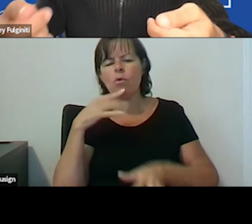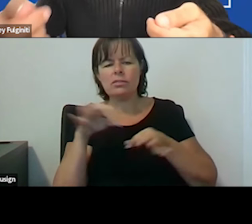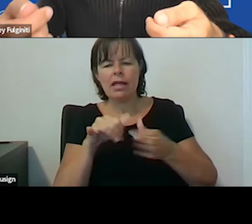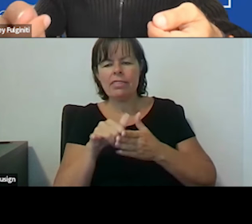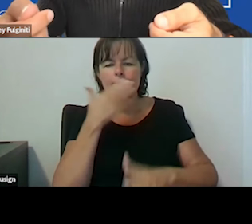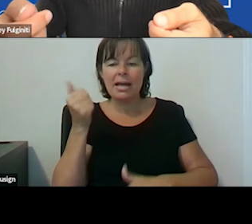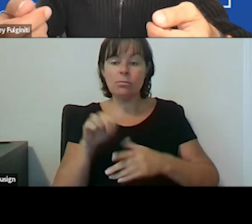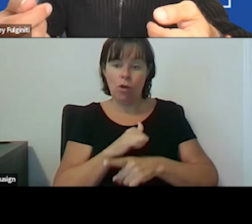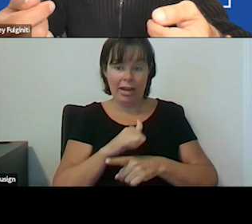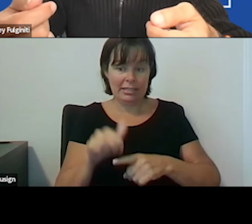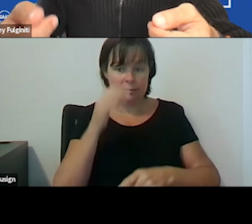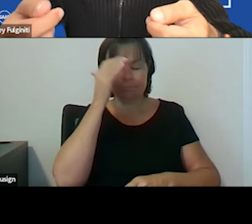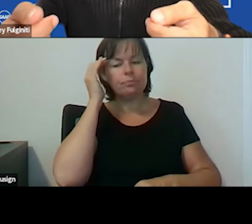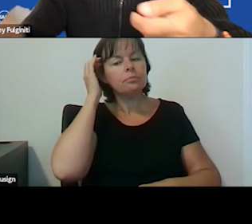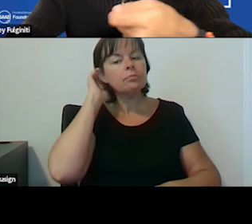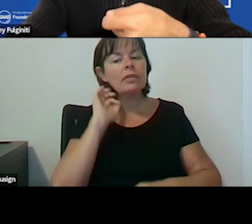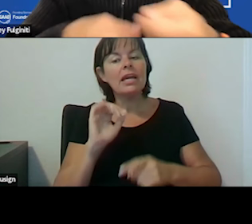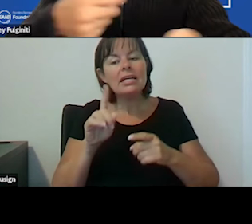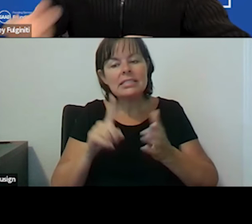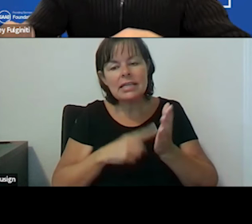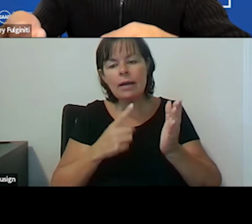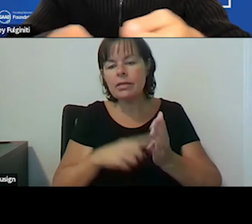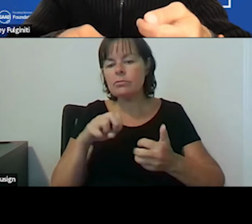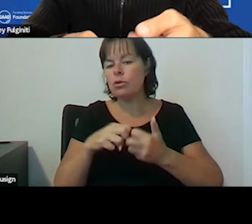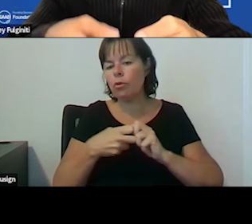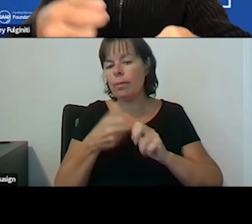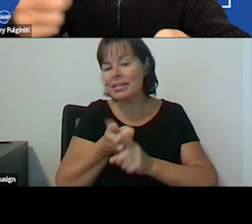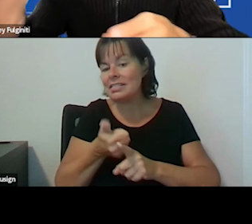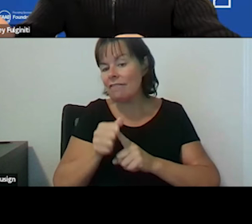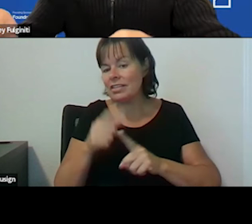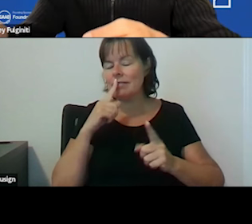complex um problems and we need some time to figure them out so we'll put them here in the